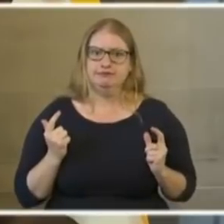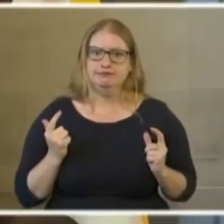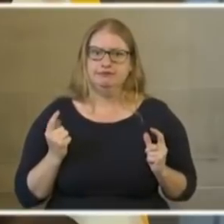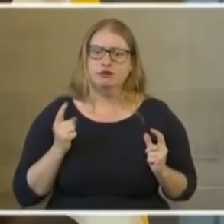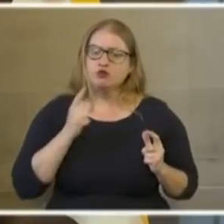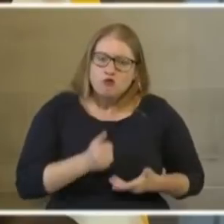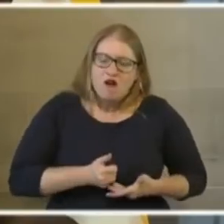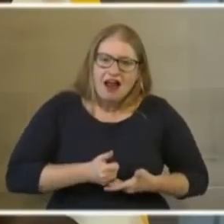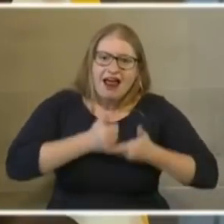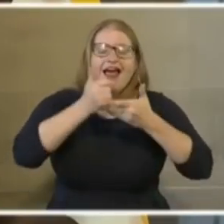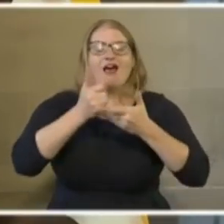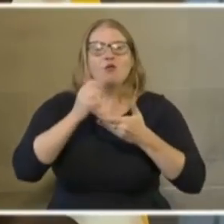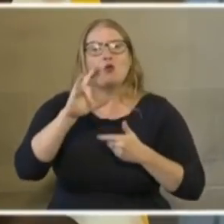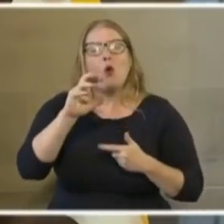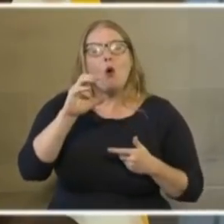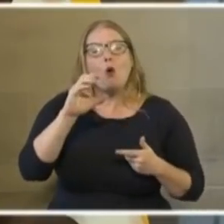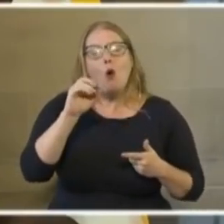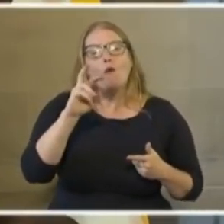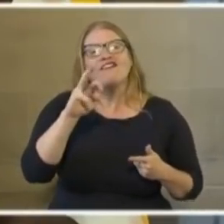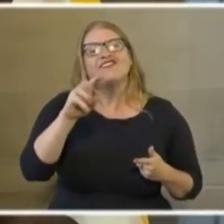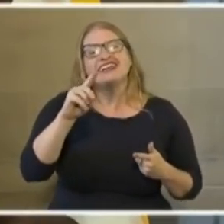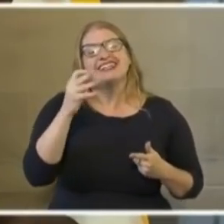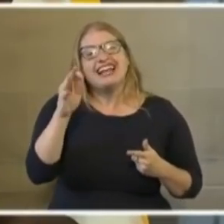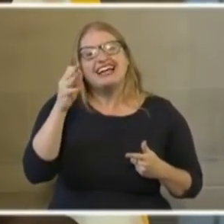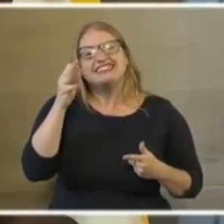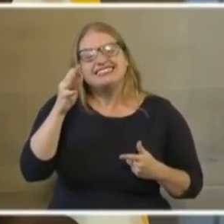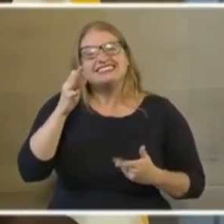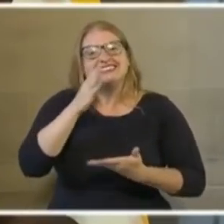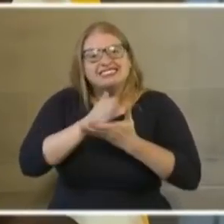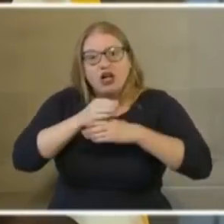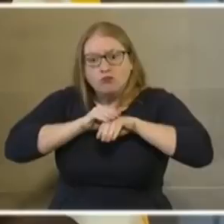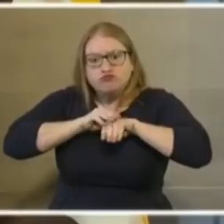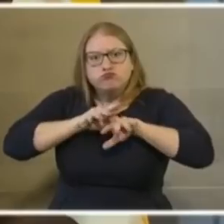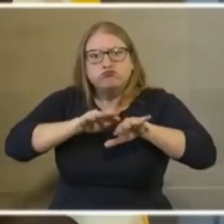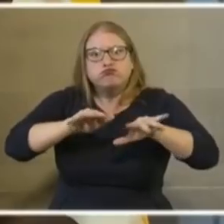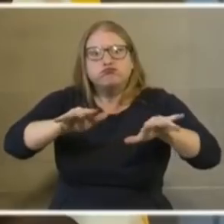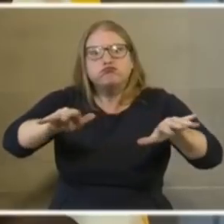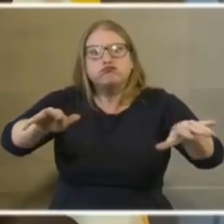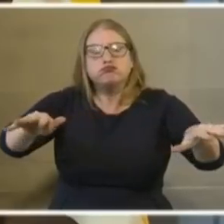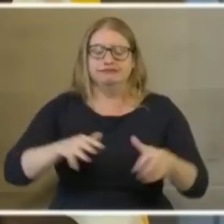WHO DID TAKE PRECAUTIONS. YOU ARE LITERALLY SAVING LIVES.